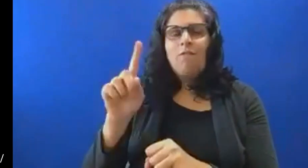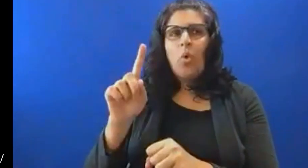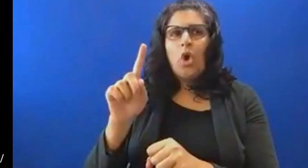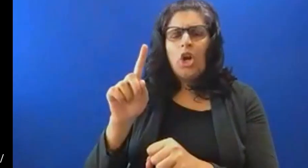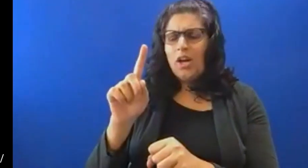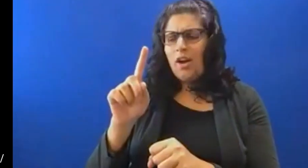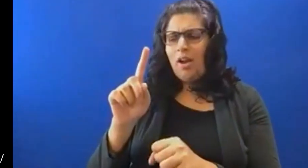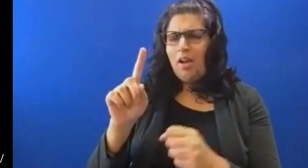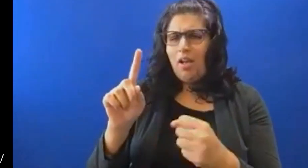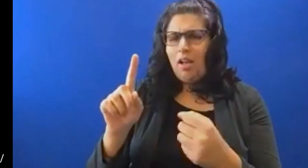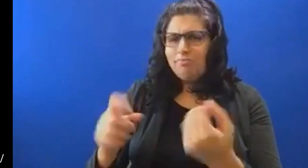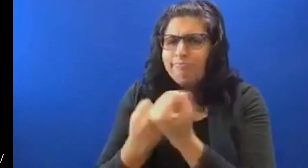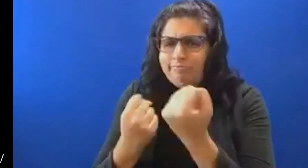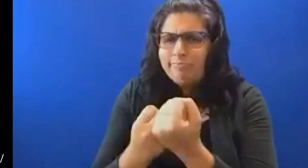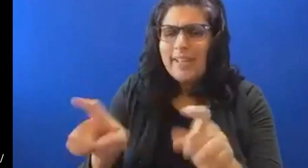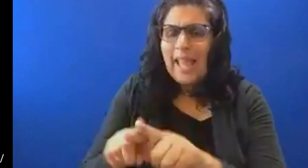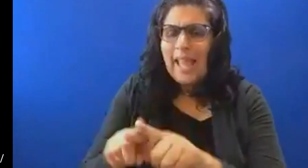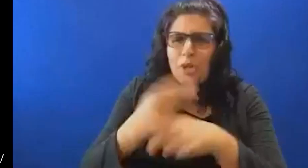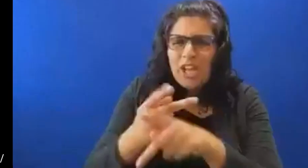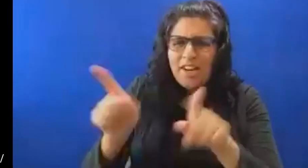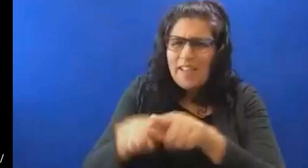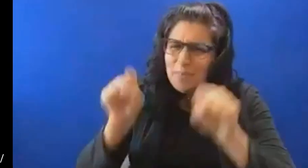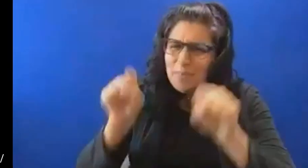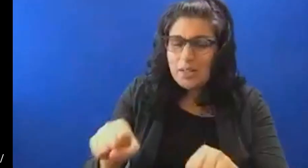There needs to be this major shift in thinking